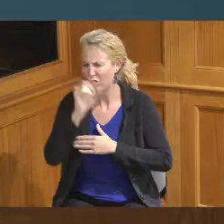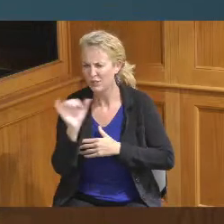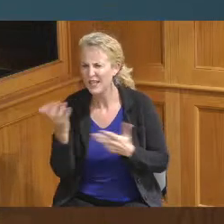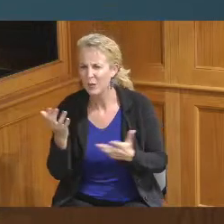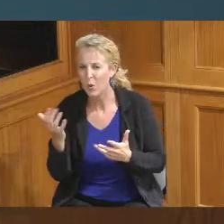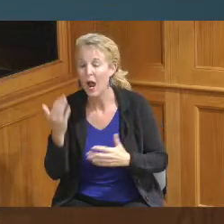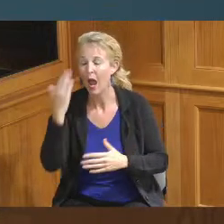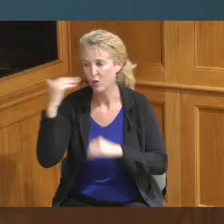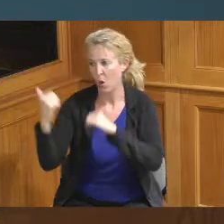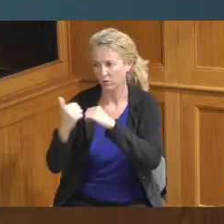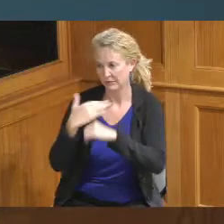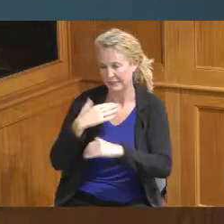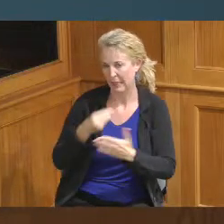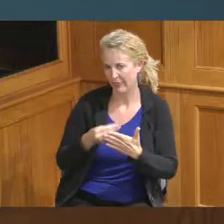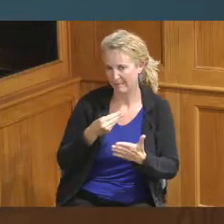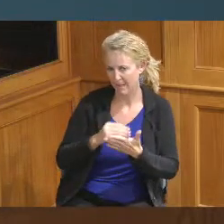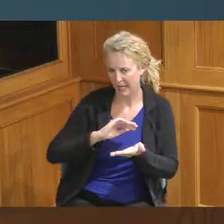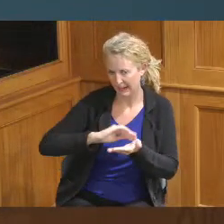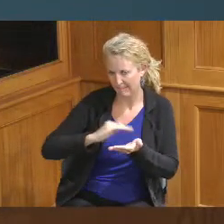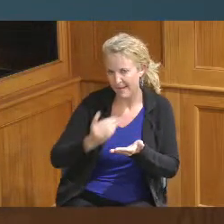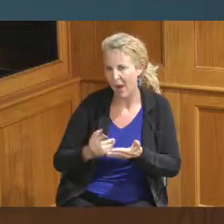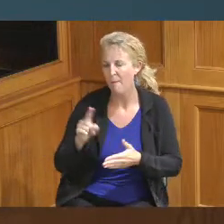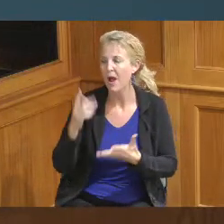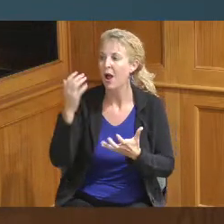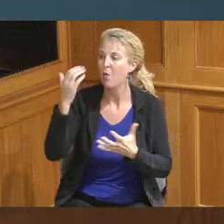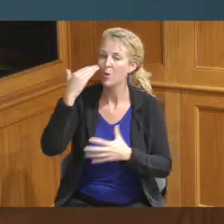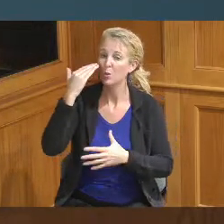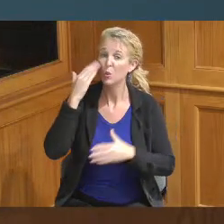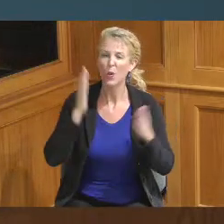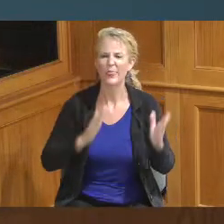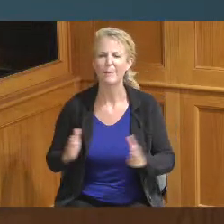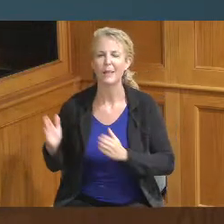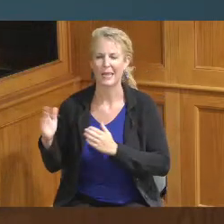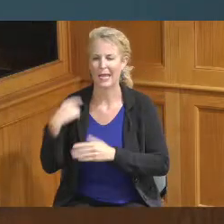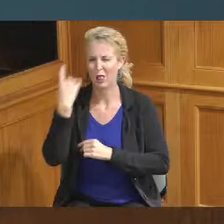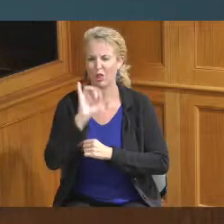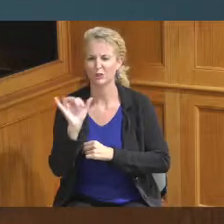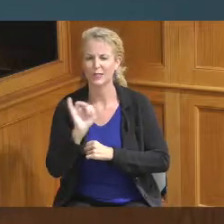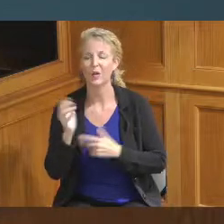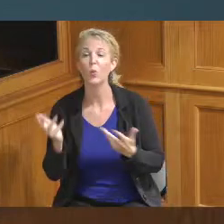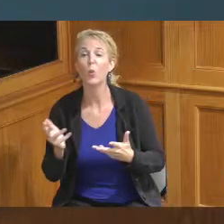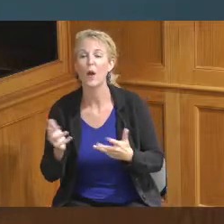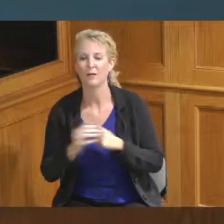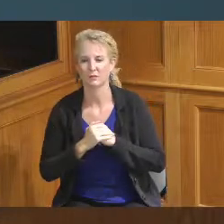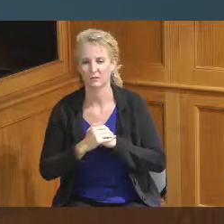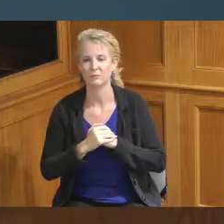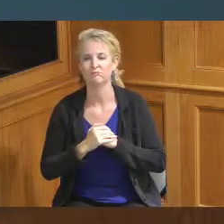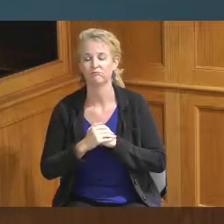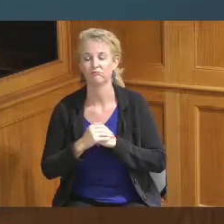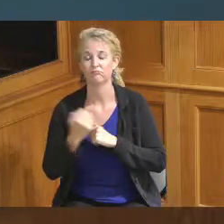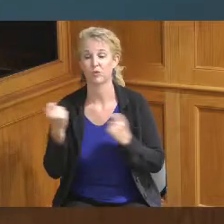what the money's going to be but what's what's the what's our plan and kind of we're all on the same